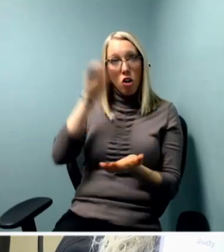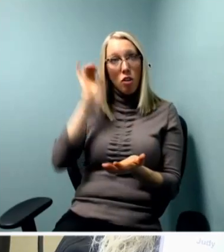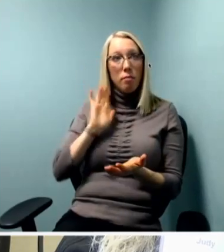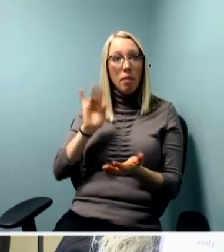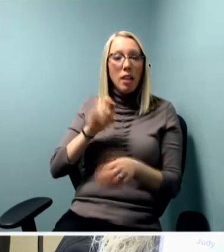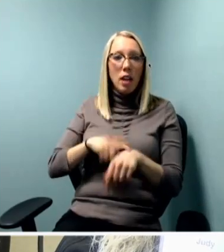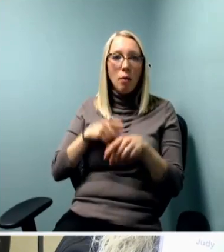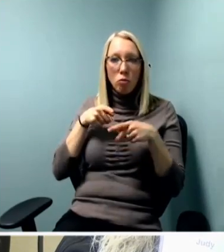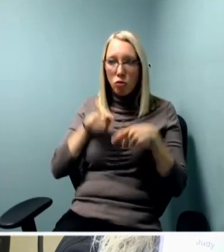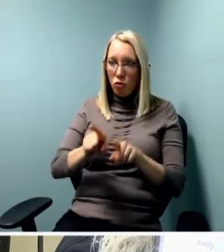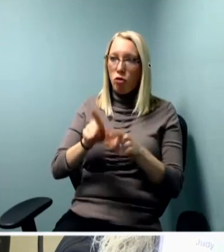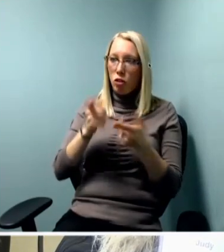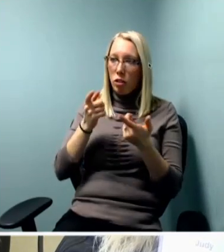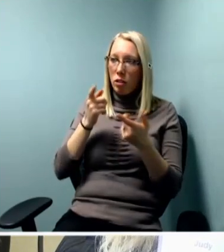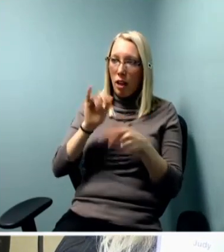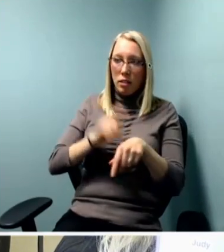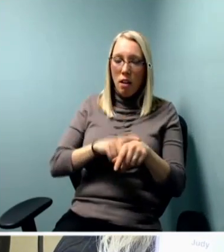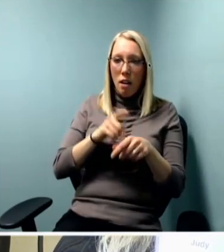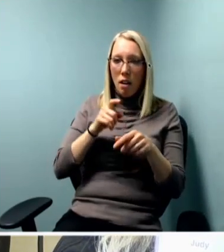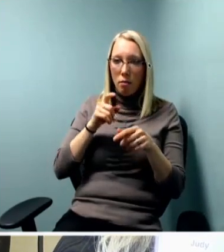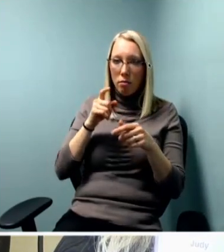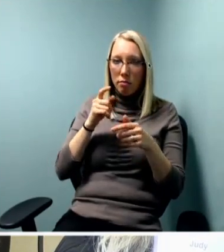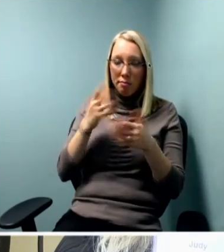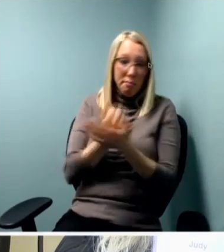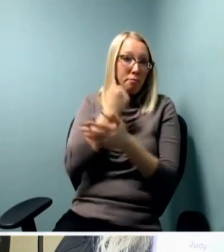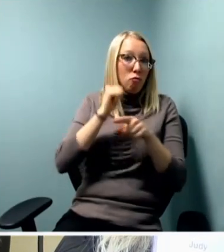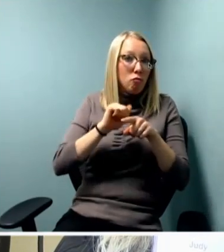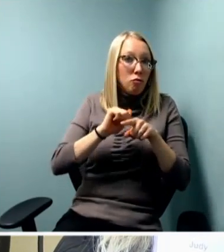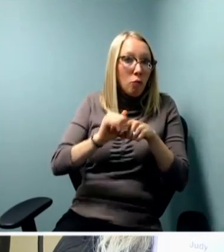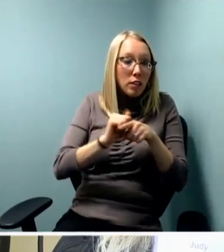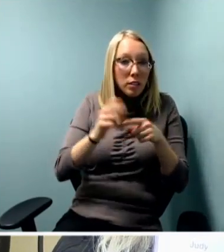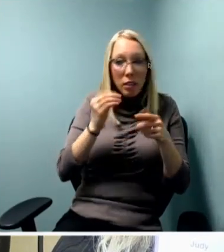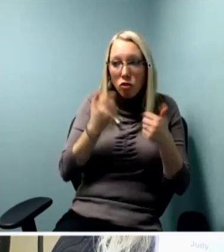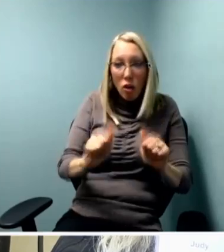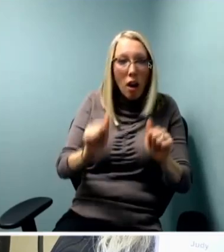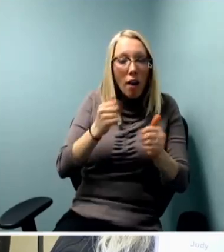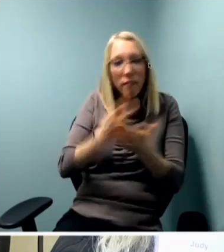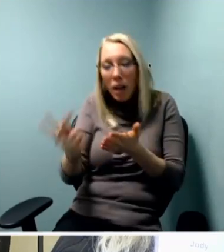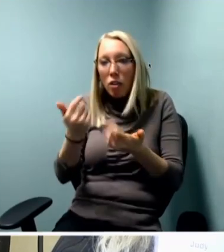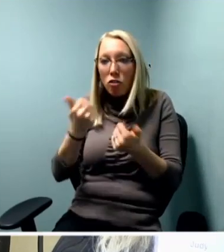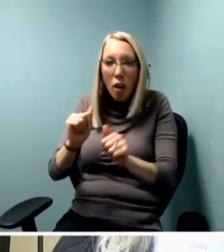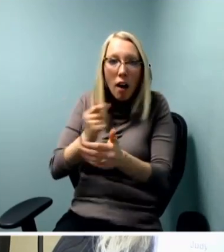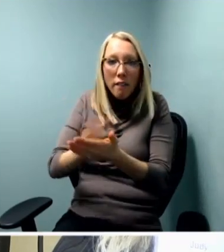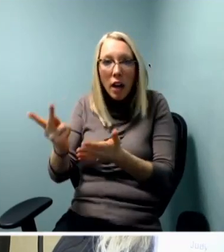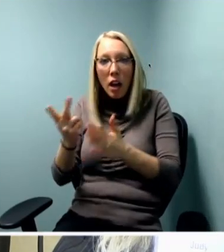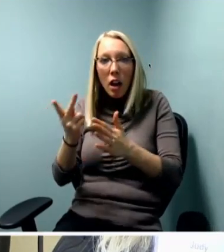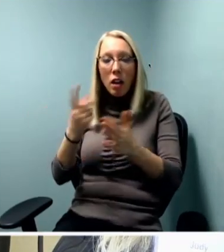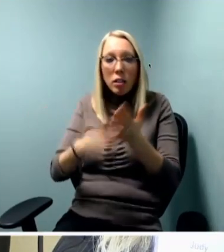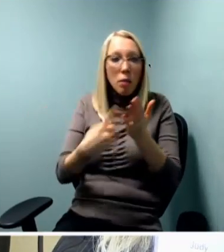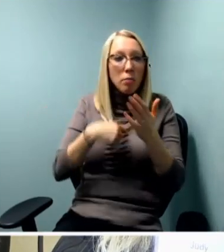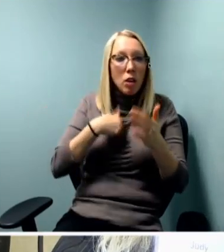Because as a person with visible disability, rolling on stage, trying to be a gangster rapper,